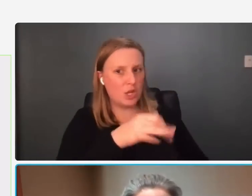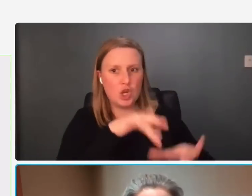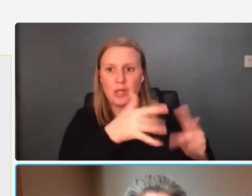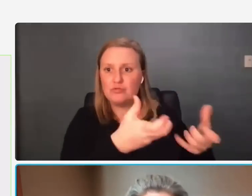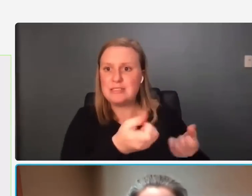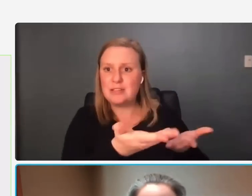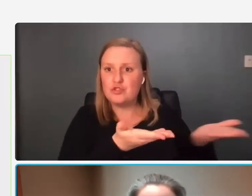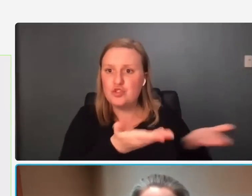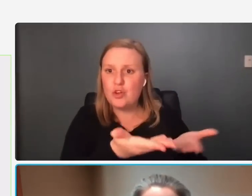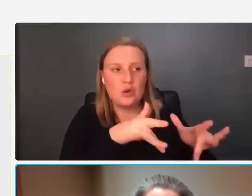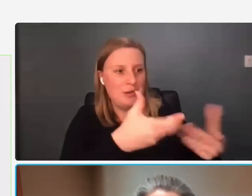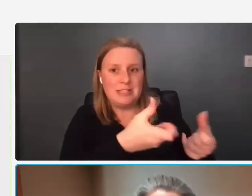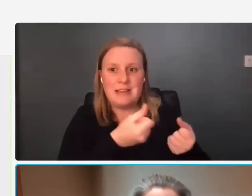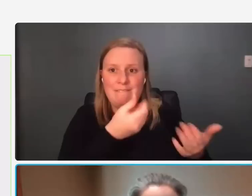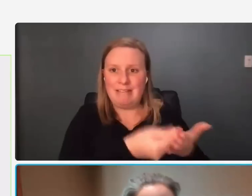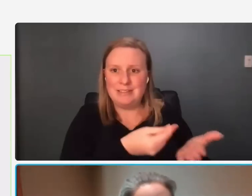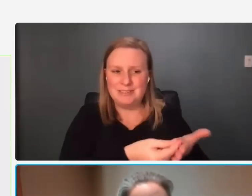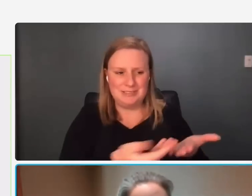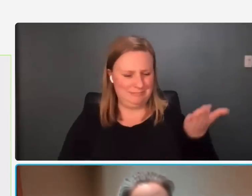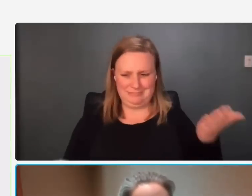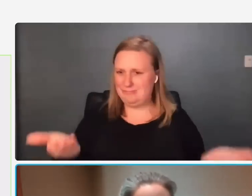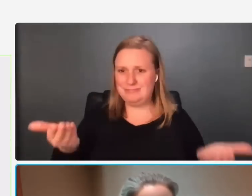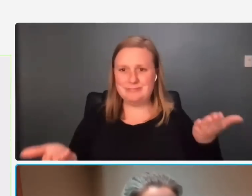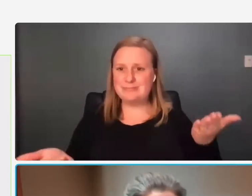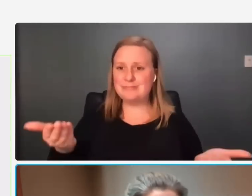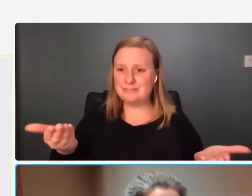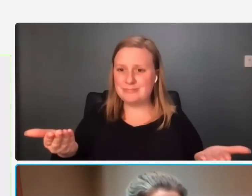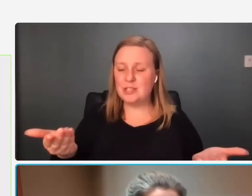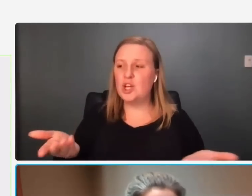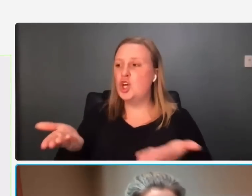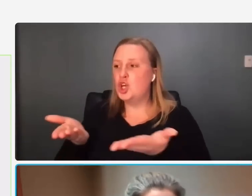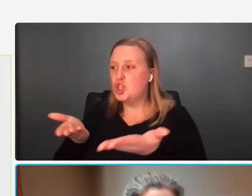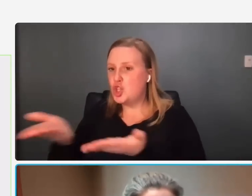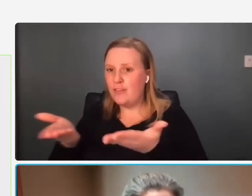We need to ensure that aged care assessments better align services to the needs of older Australians.